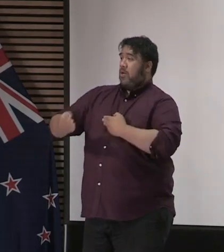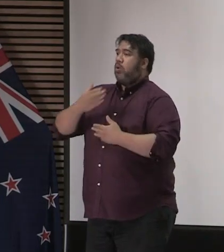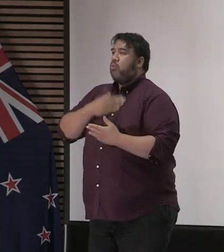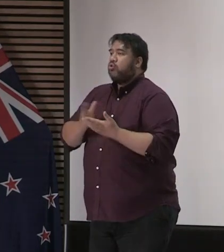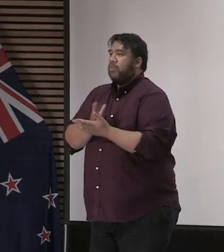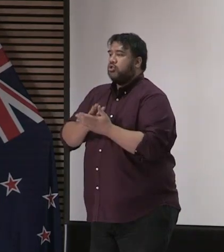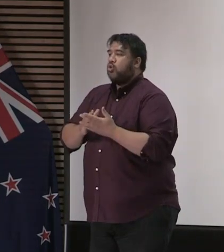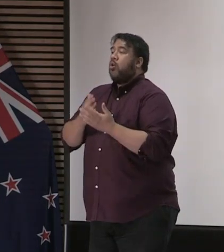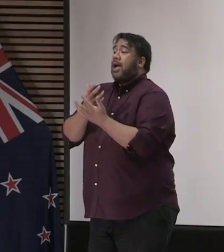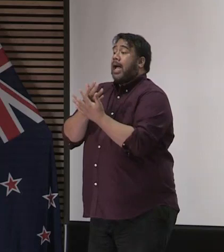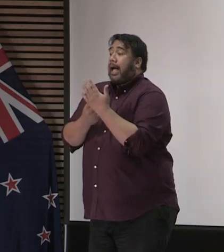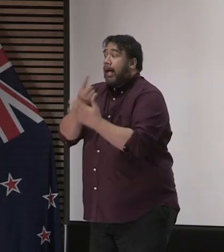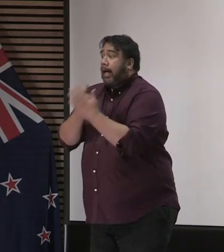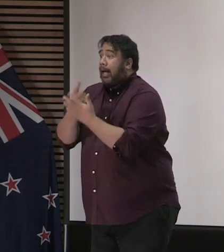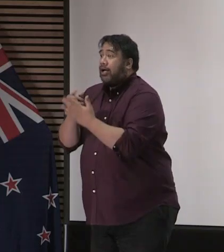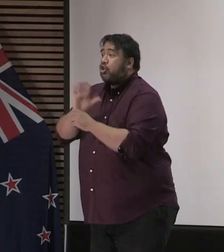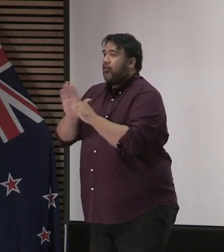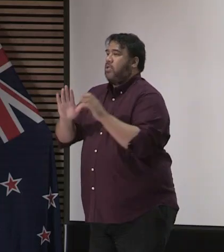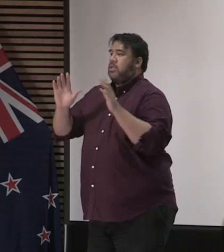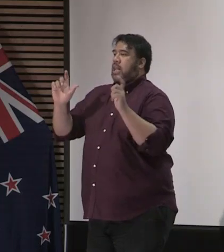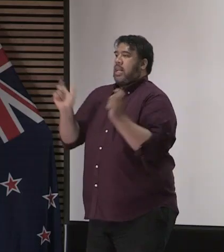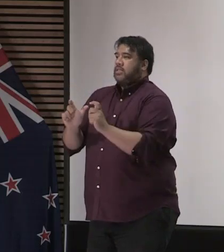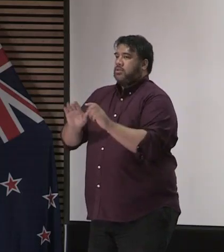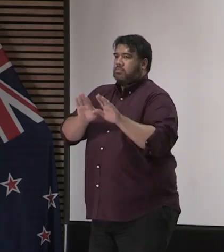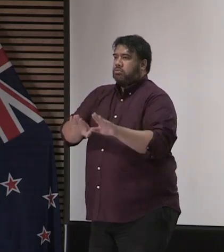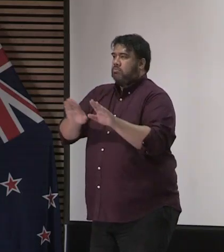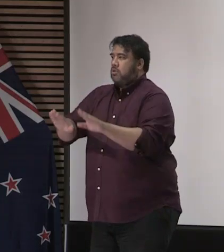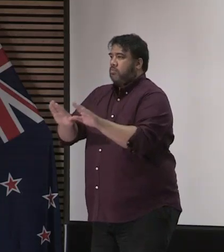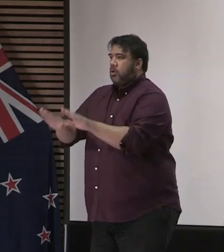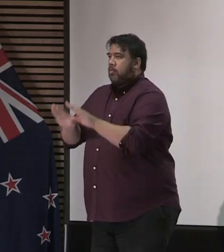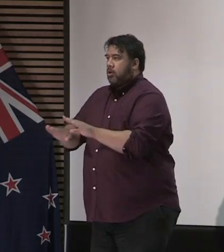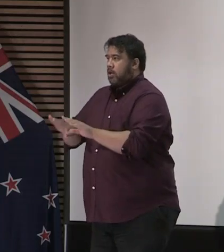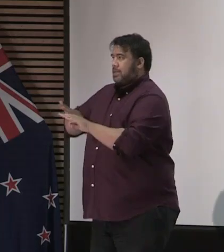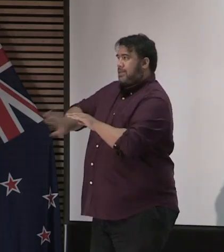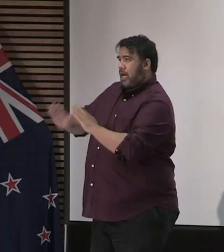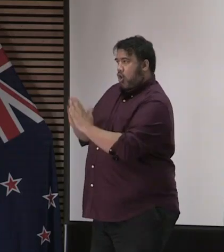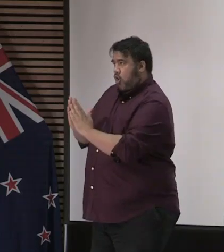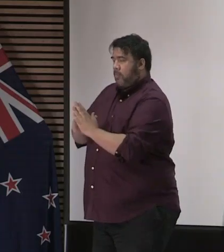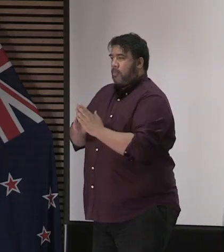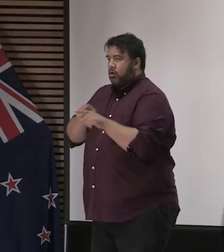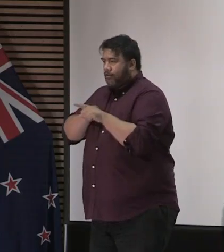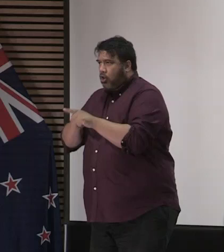a point where we have a low number of cases and where we